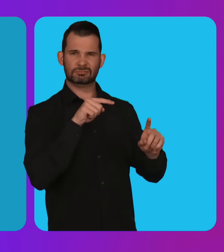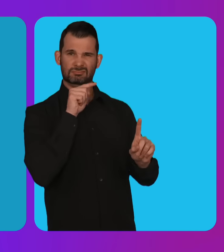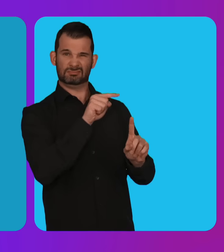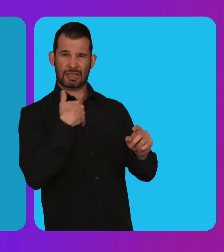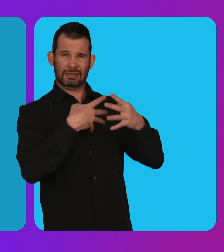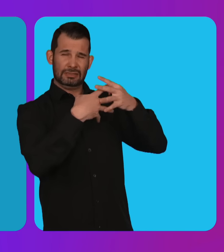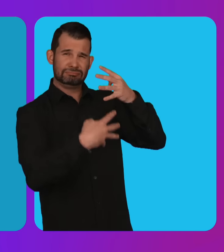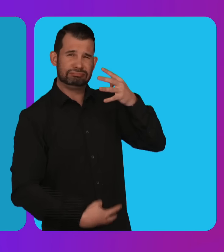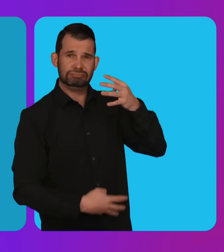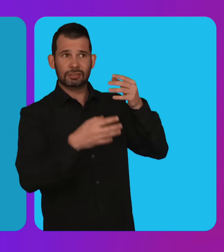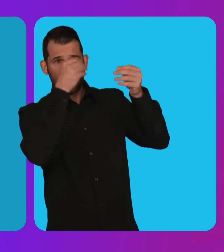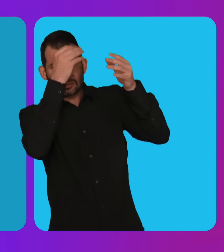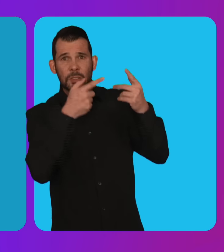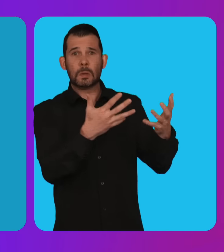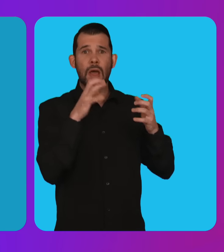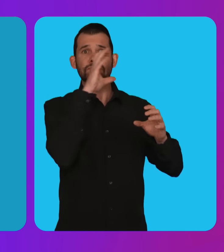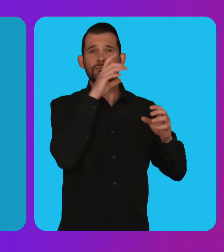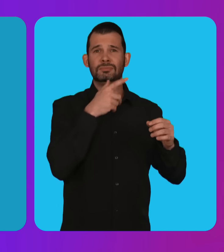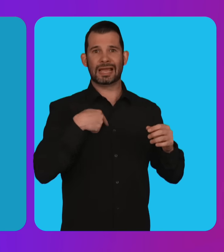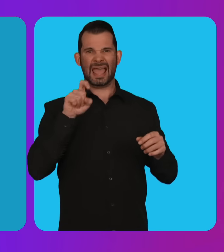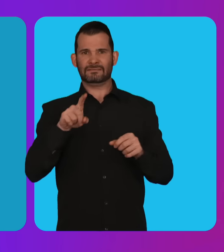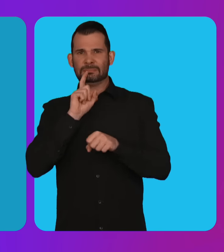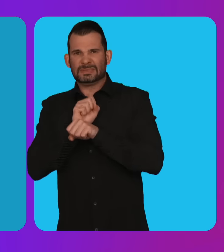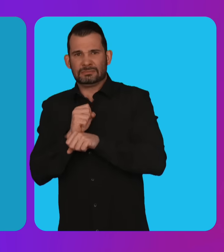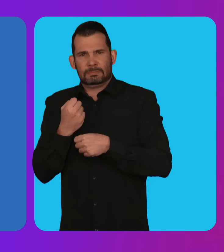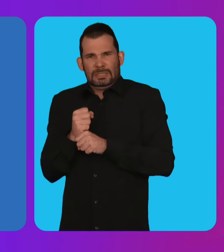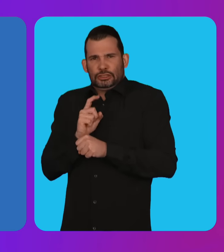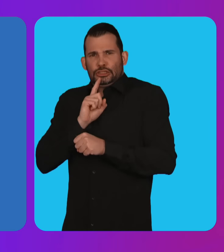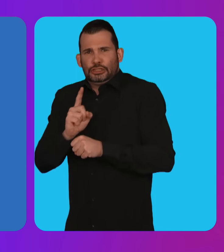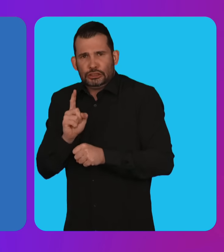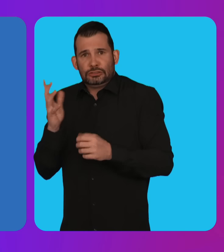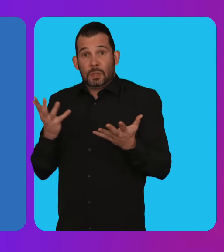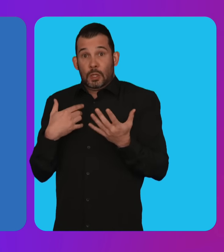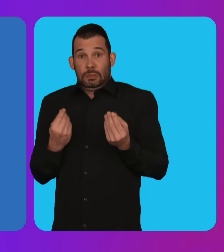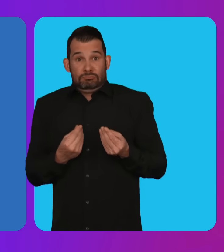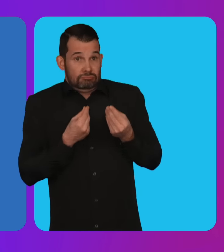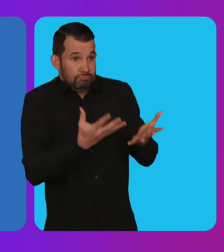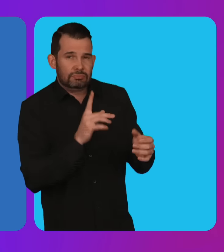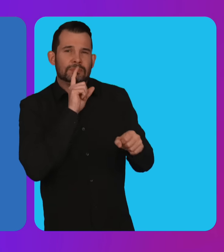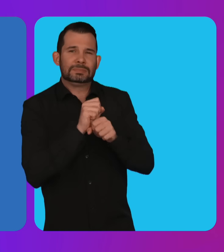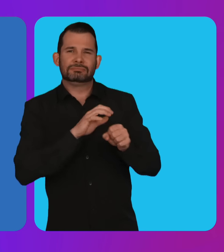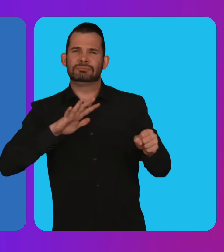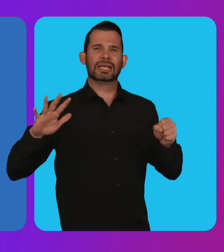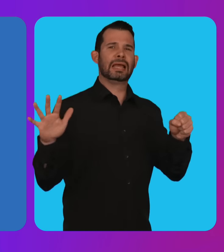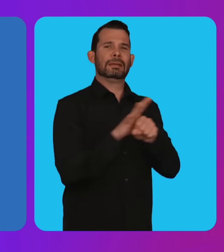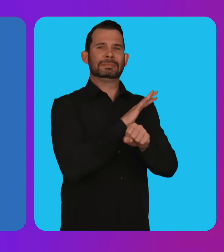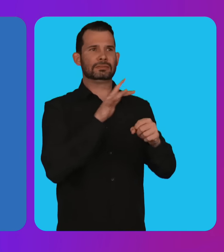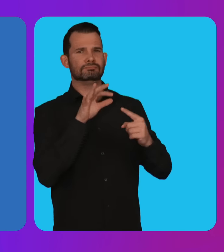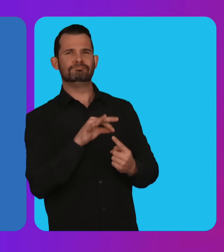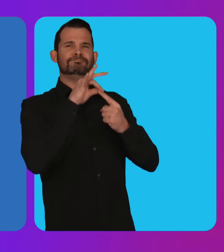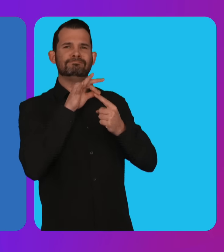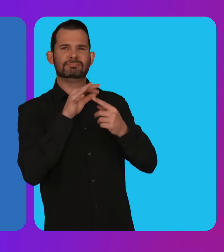unique, relevant to them, and makes the cut. Staying relevant to an audience, who are much more